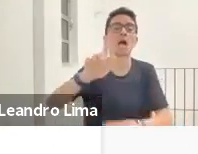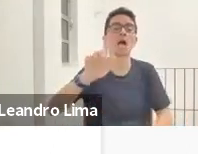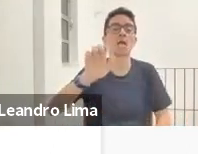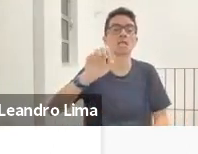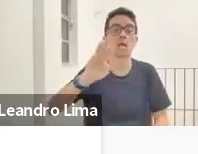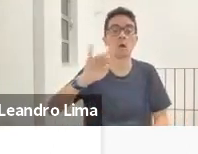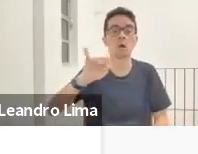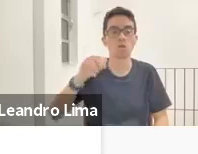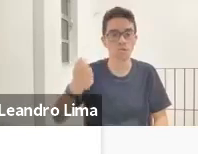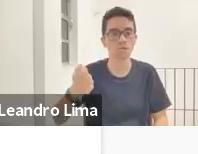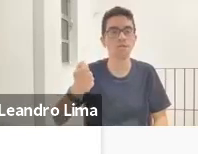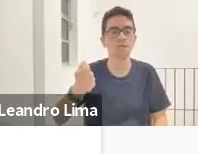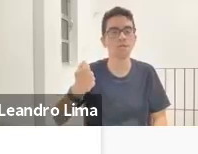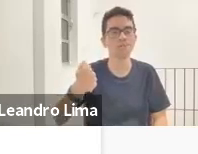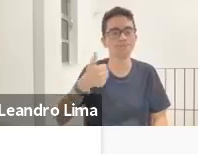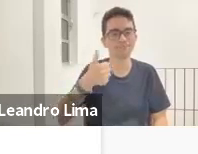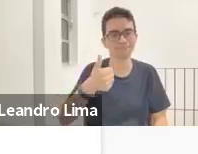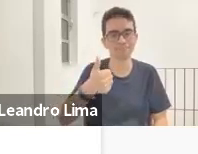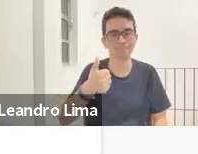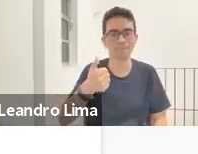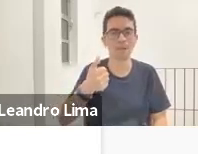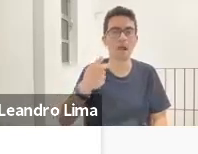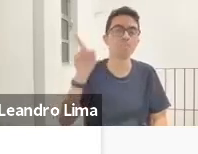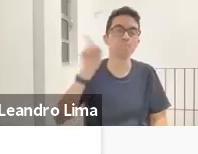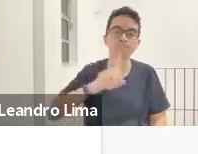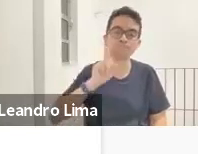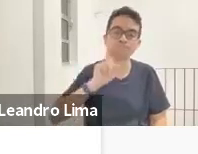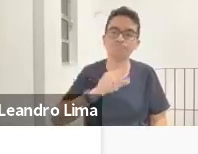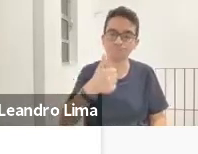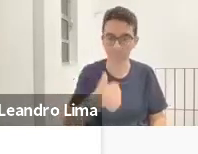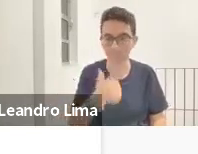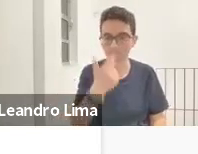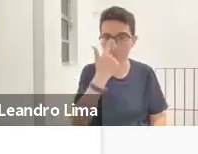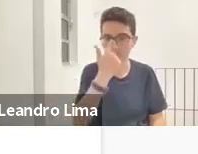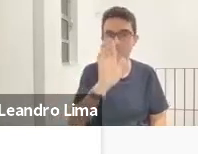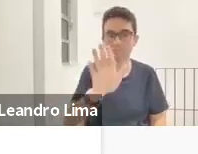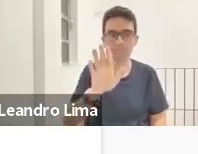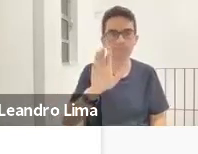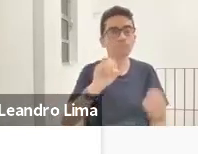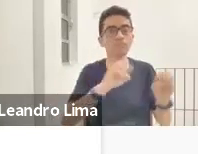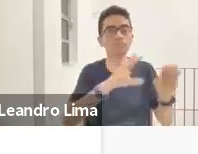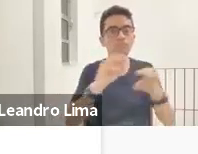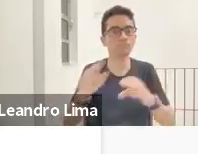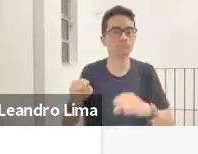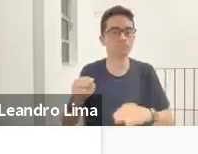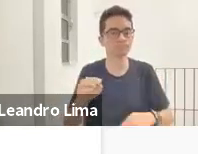Okay, so and that's. before a foreign language education or foreign language education or. Yes, yes Yes, yes some teaching